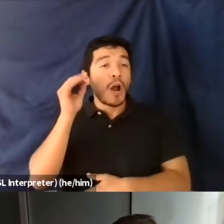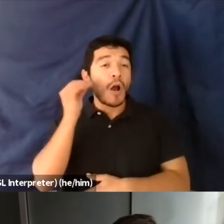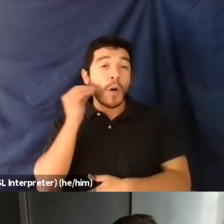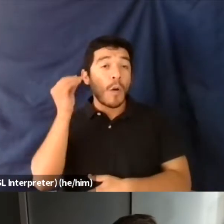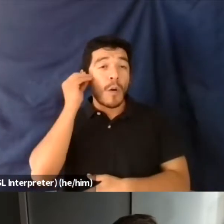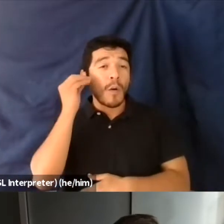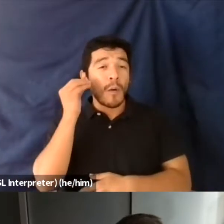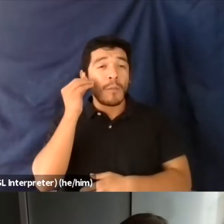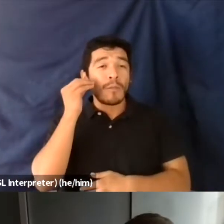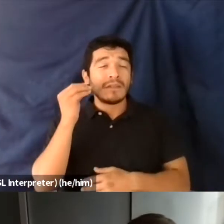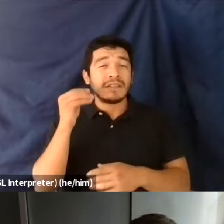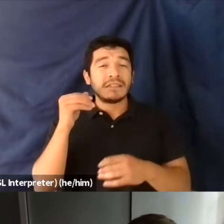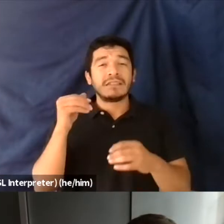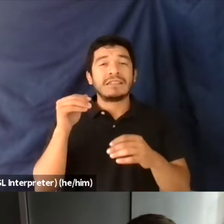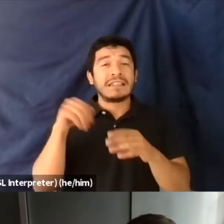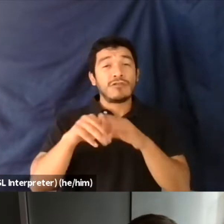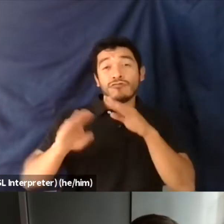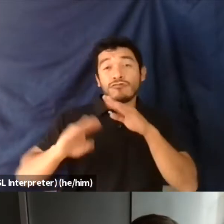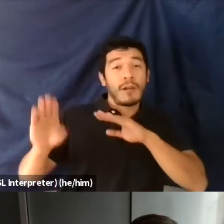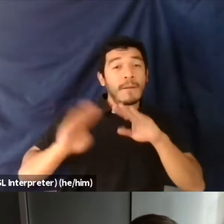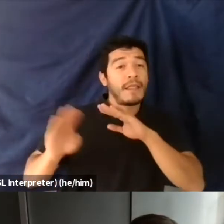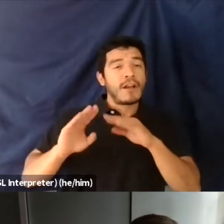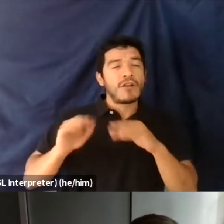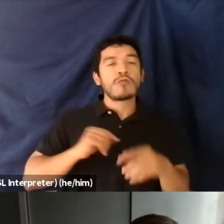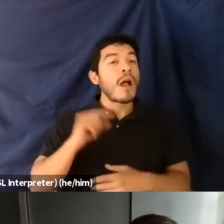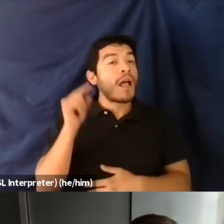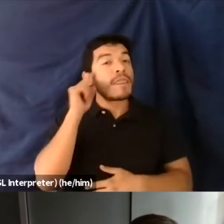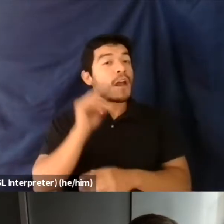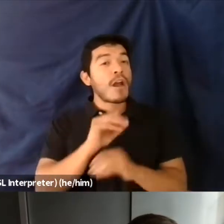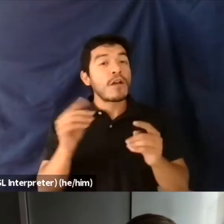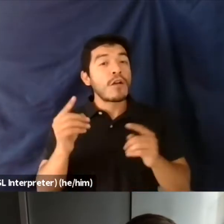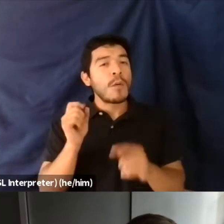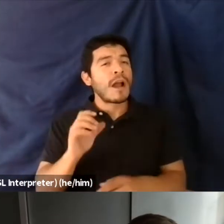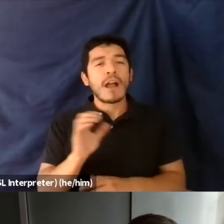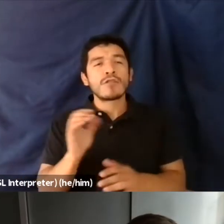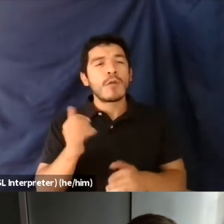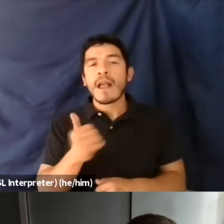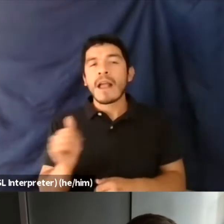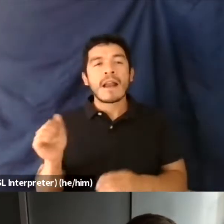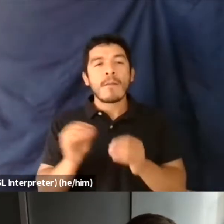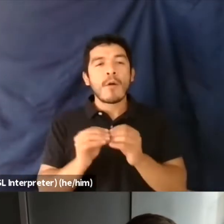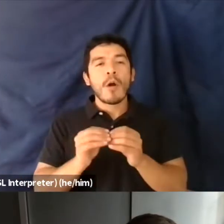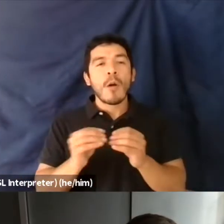And so I thought nobody can be more uncle John than uncle John.